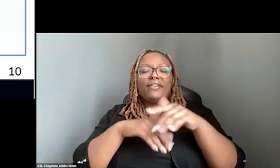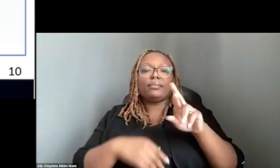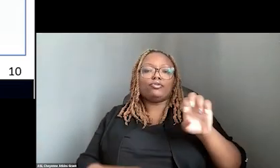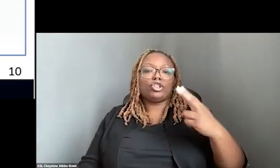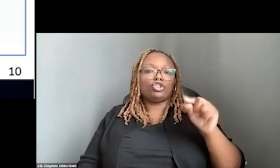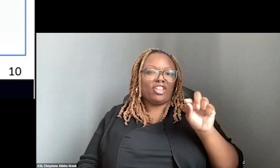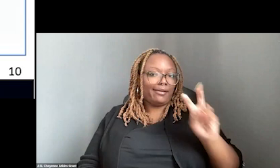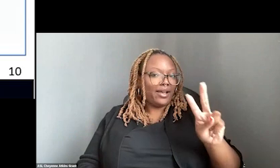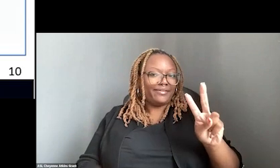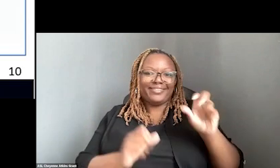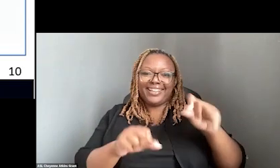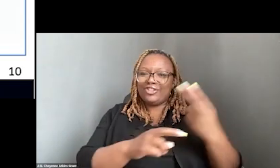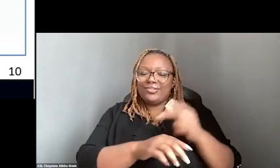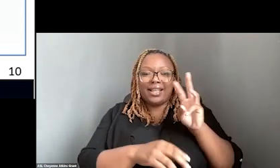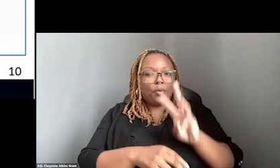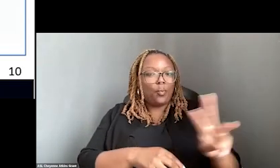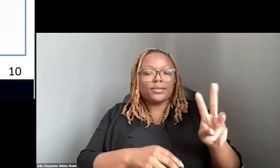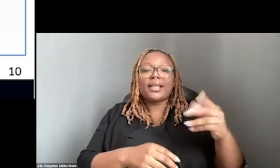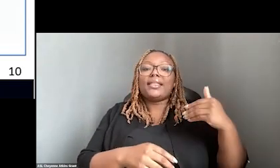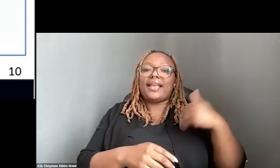So in Research.gov, there is a proposal status.